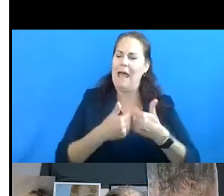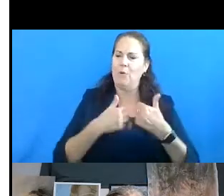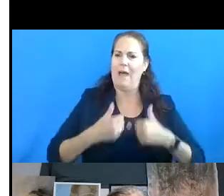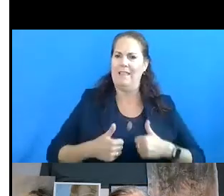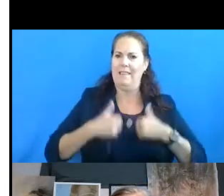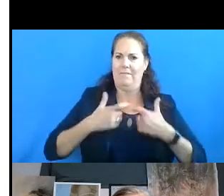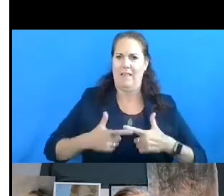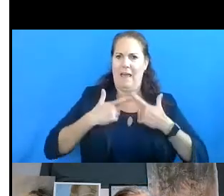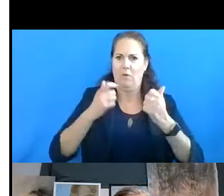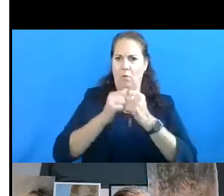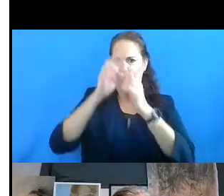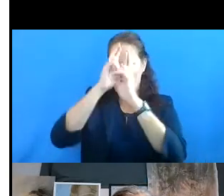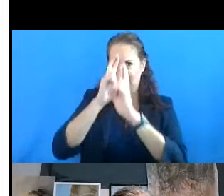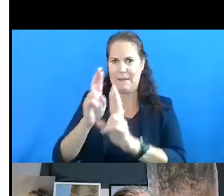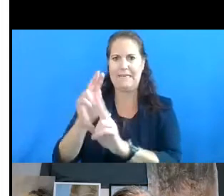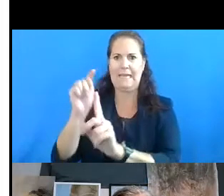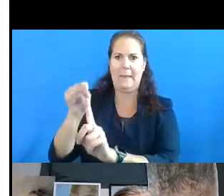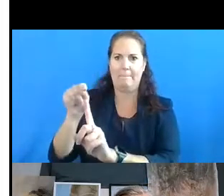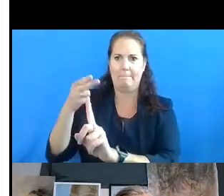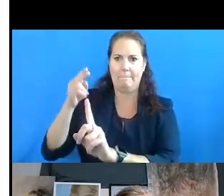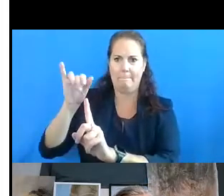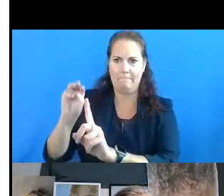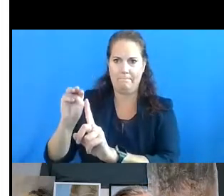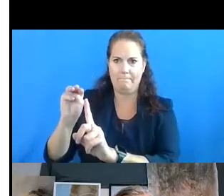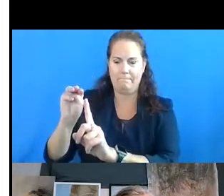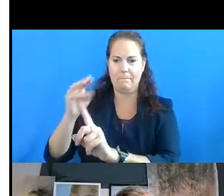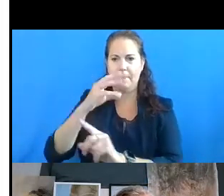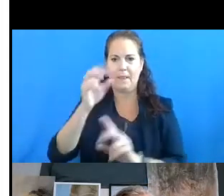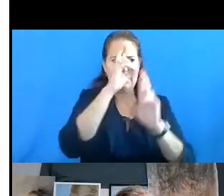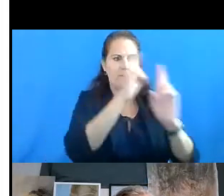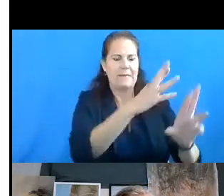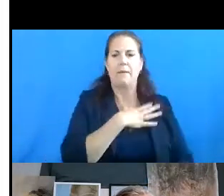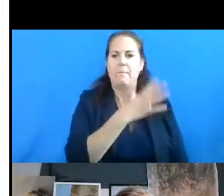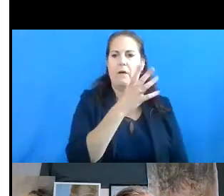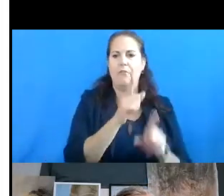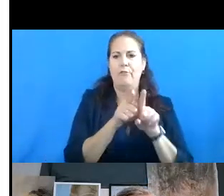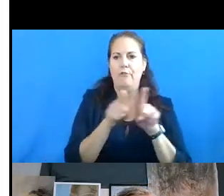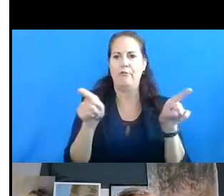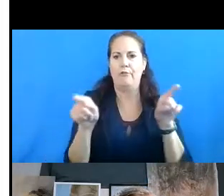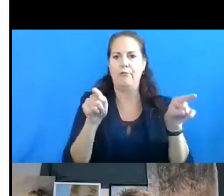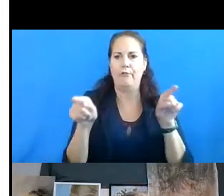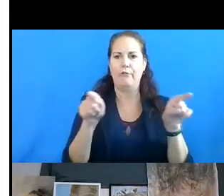respecting him and respecting my mother.